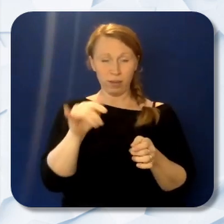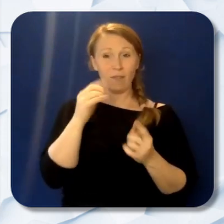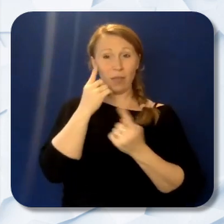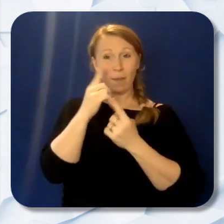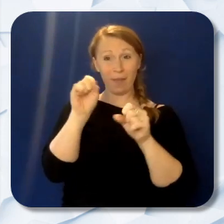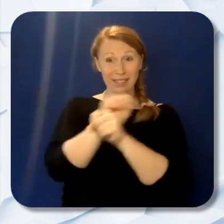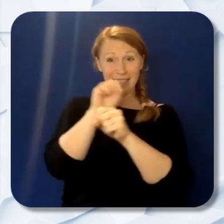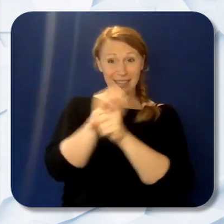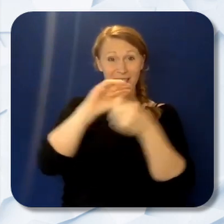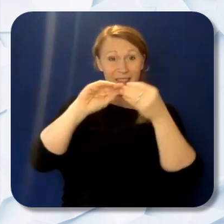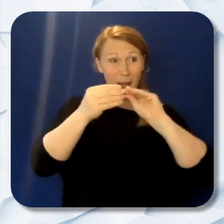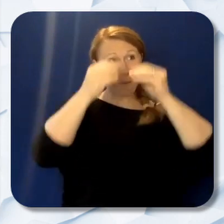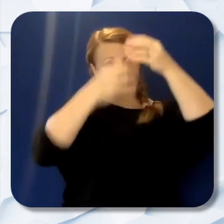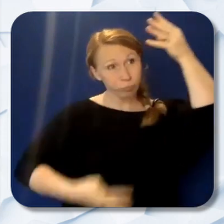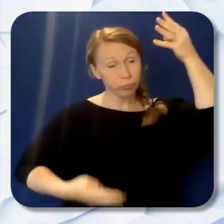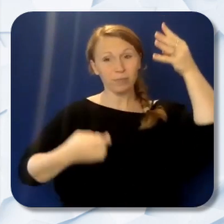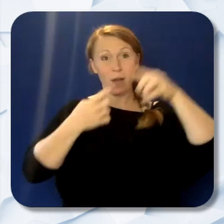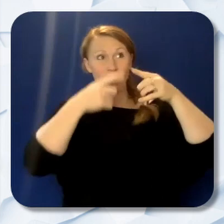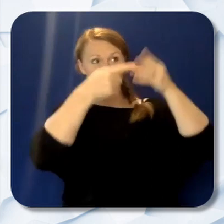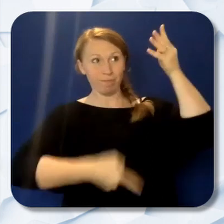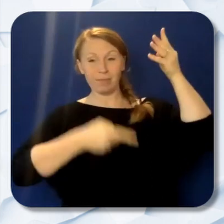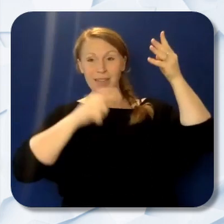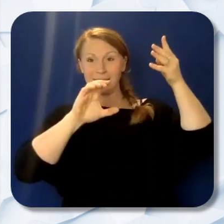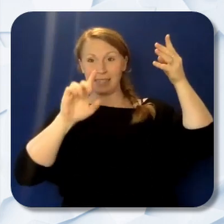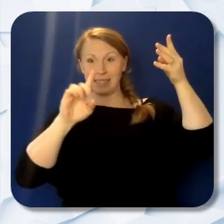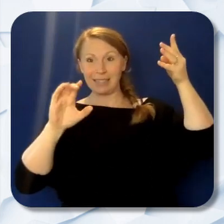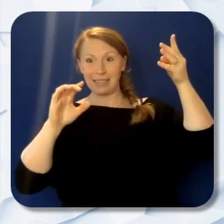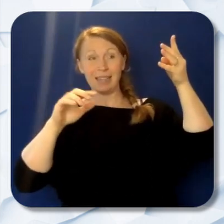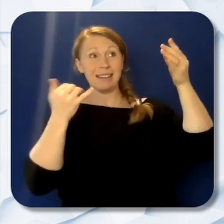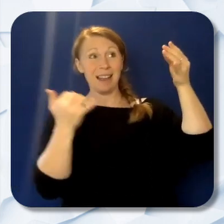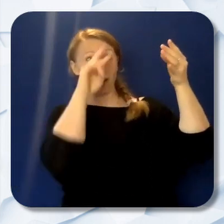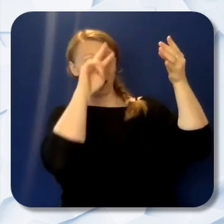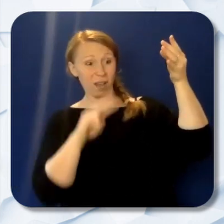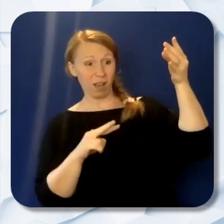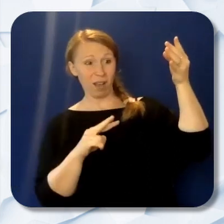now seeing out of the CDC. You'll see that we know that the leading cause of death today in